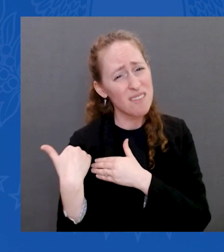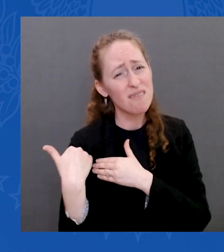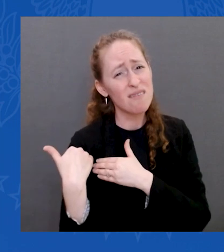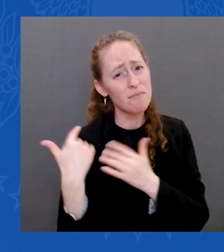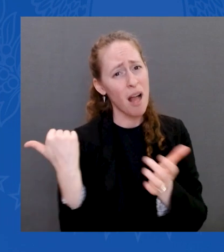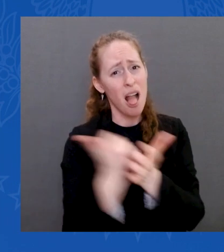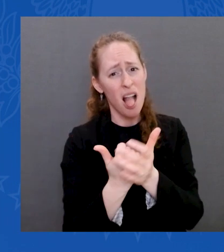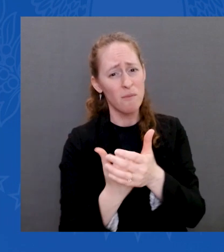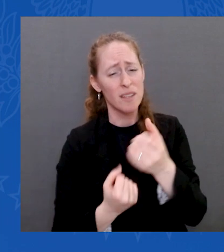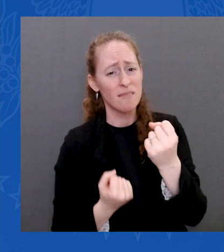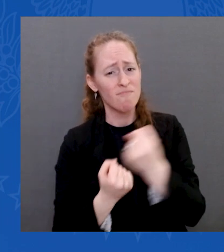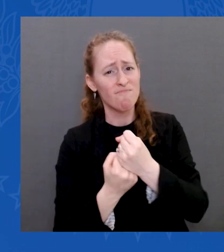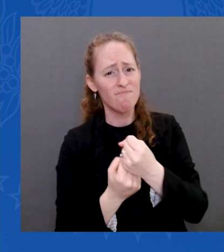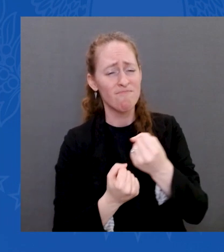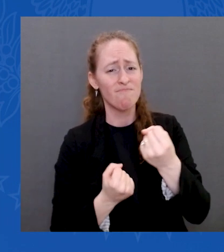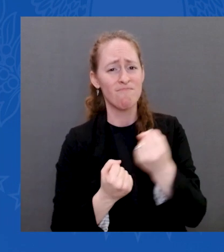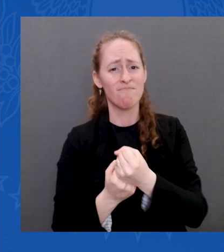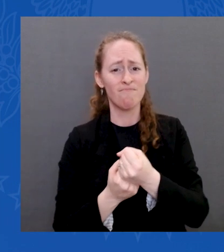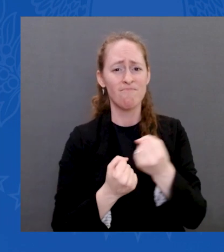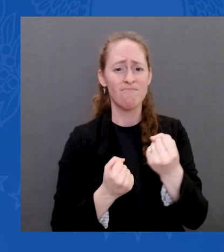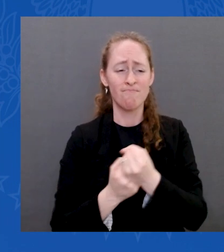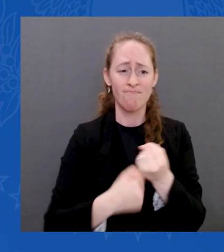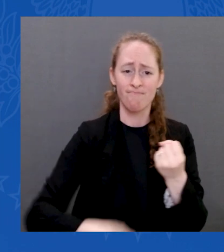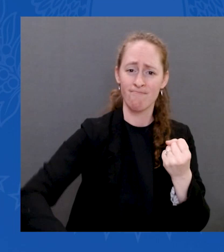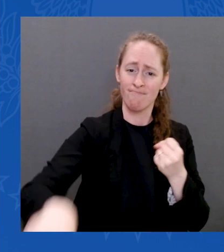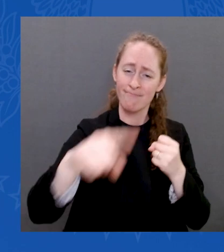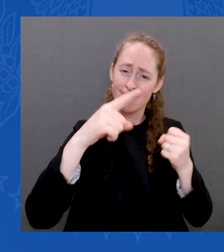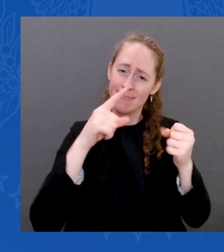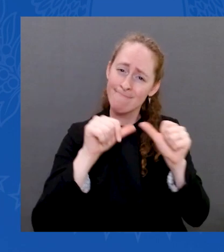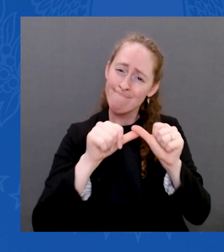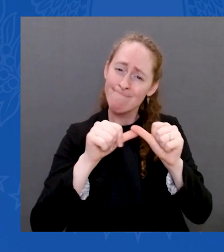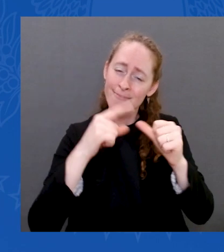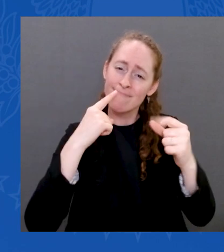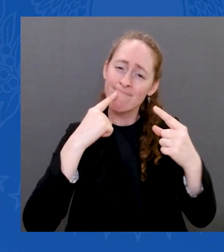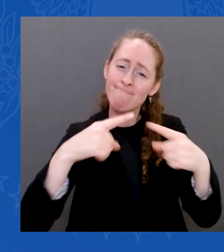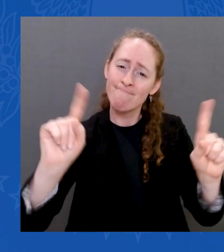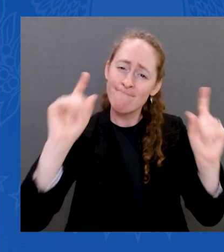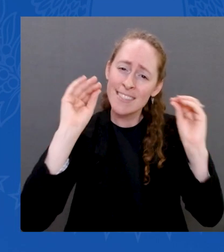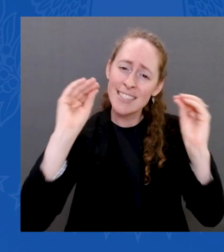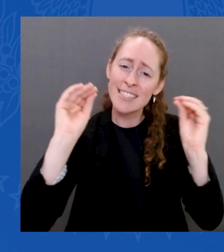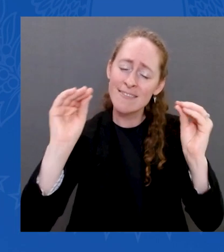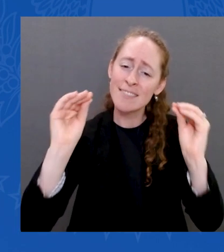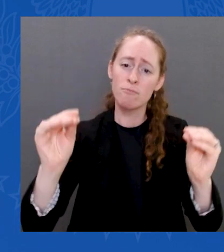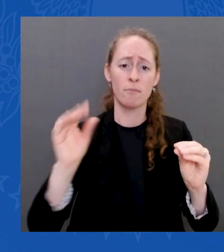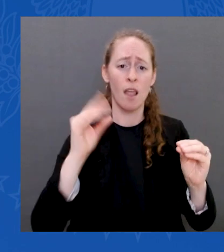You've heard me say it many times about our children, but it's true: They're all our children.